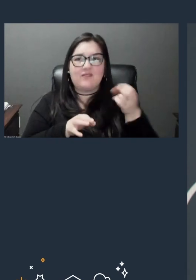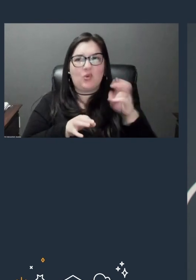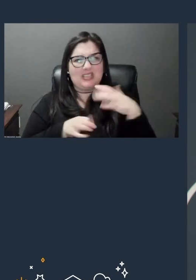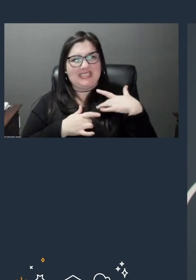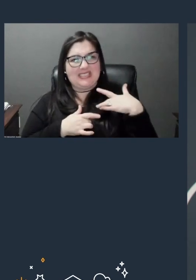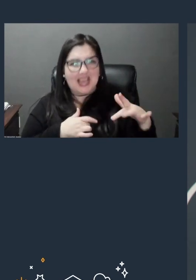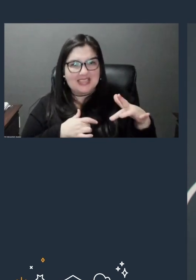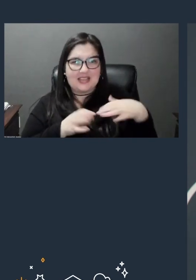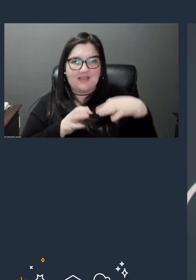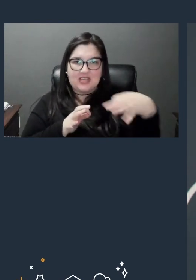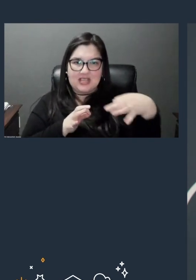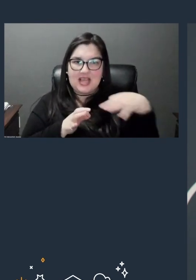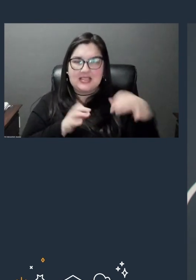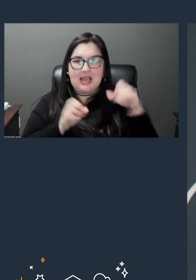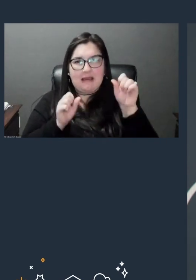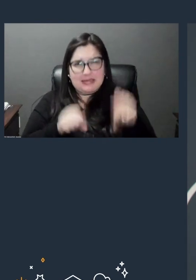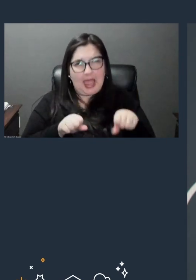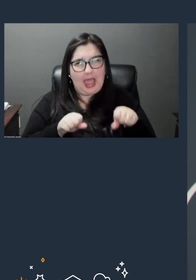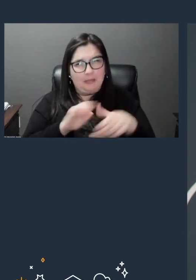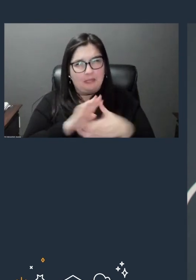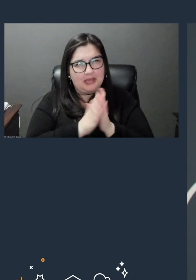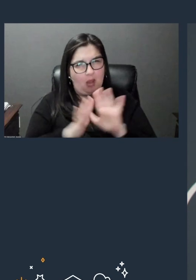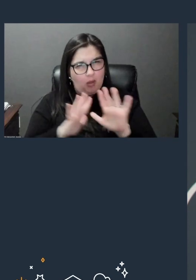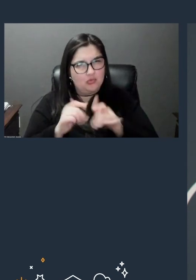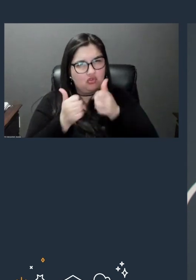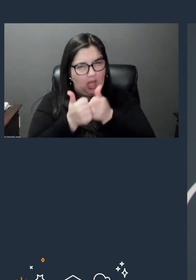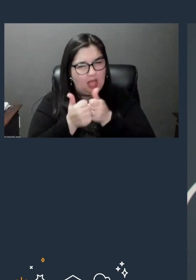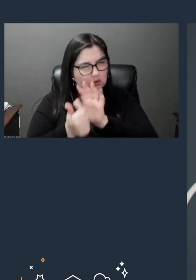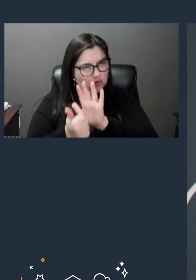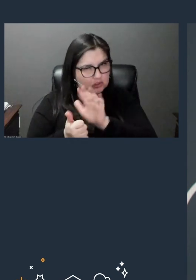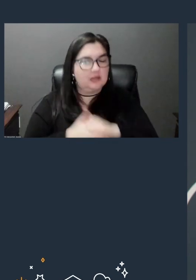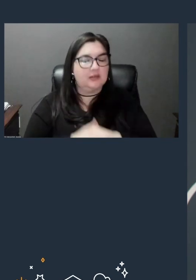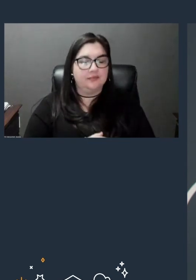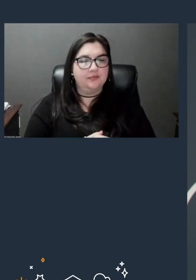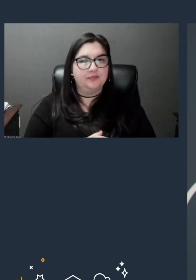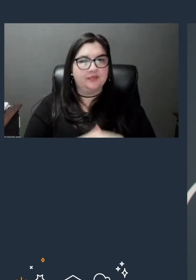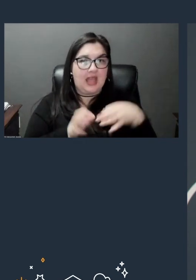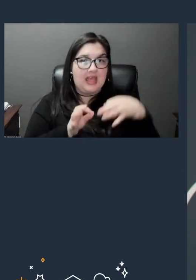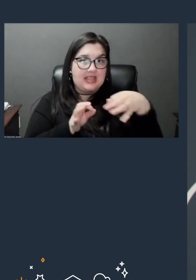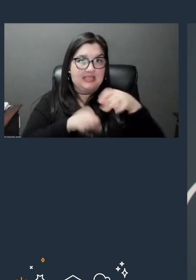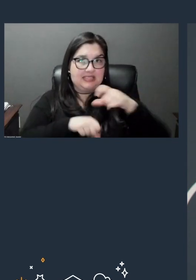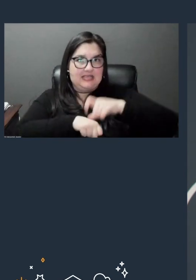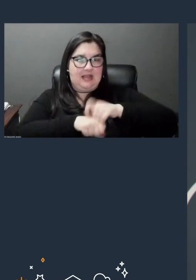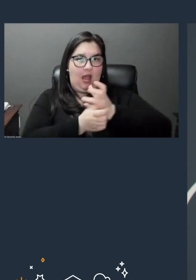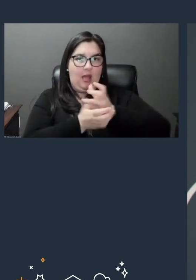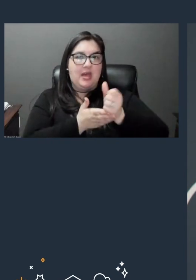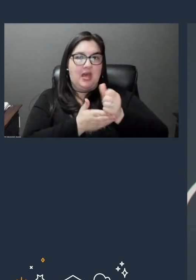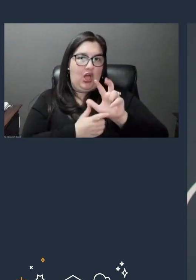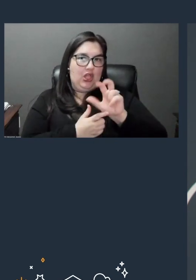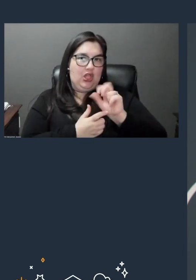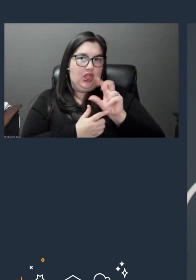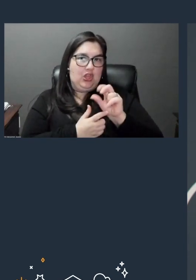could get a bit challenging and there is a, you know, latency time out of 30 seconds with S3 Object Lambda.